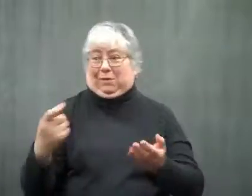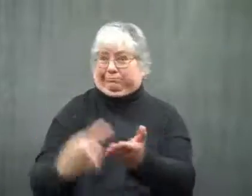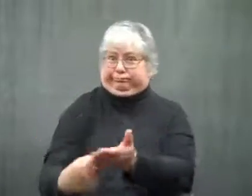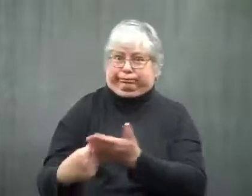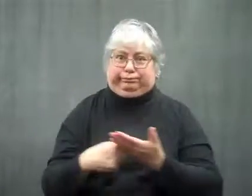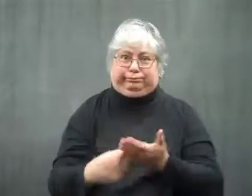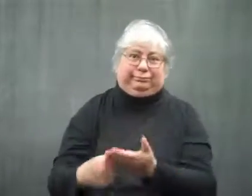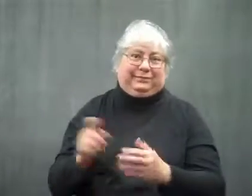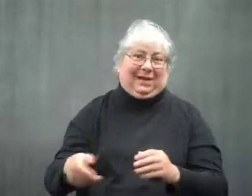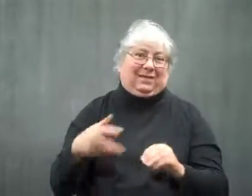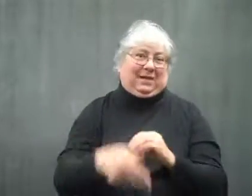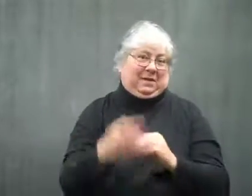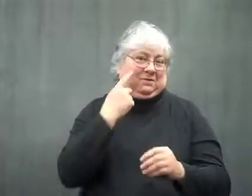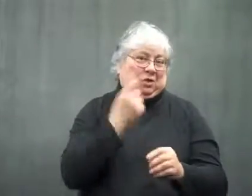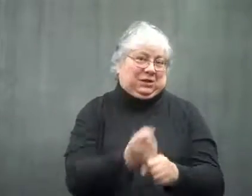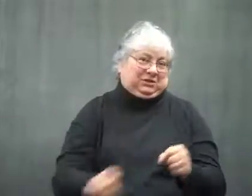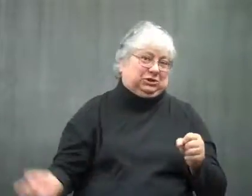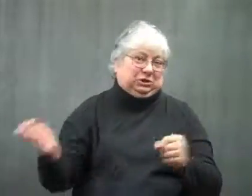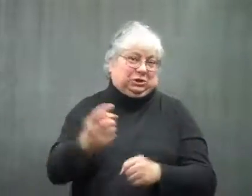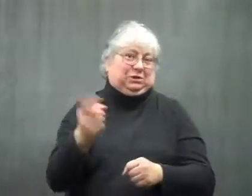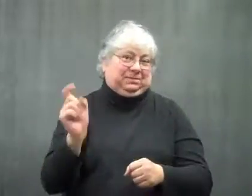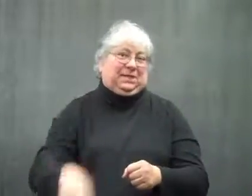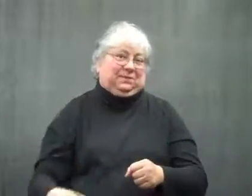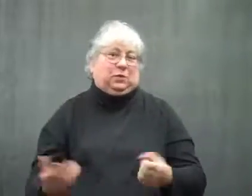So cuts have to be negotiated for the following year.